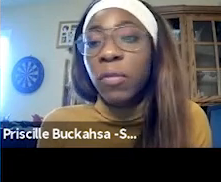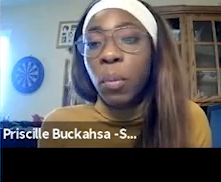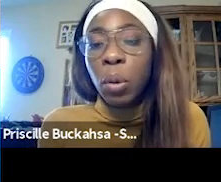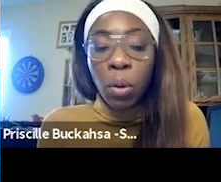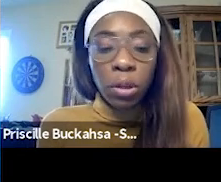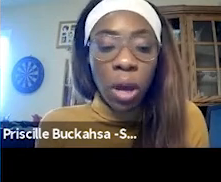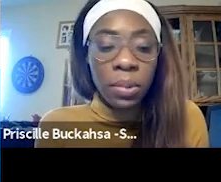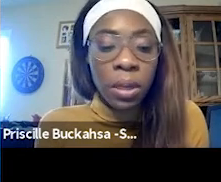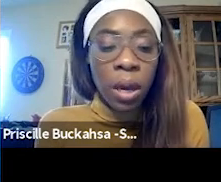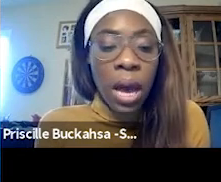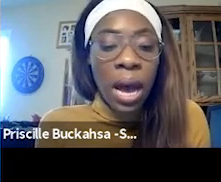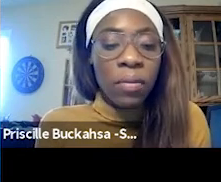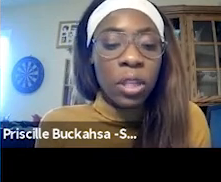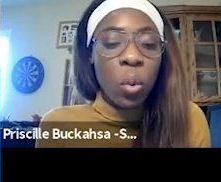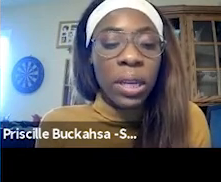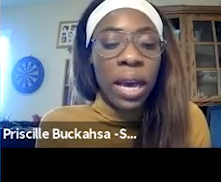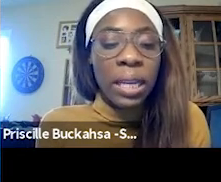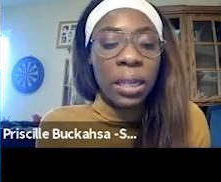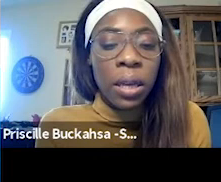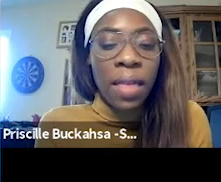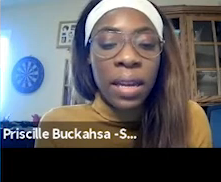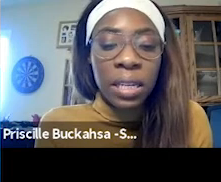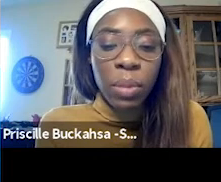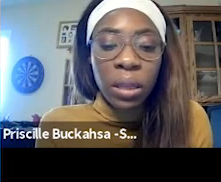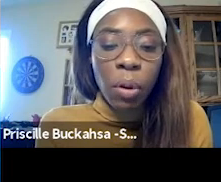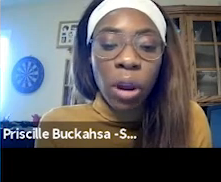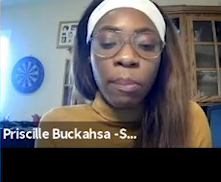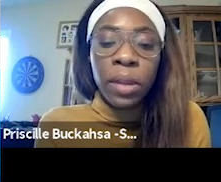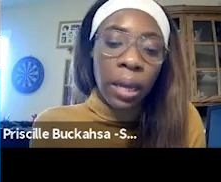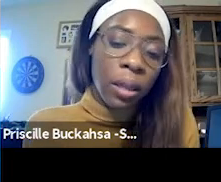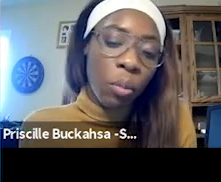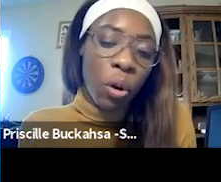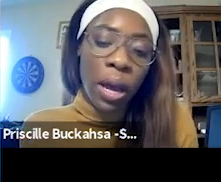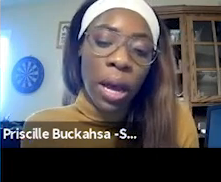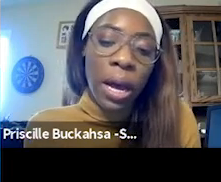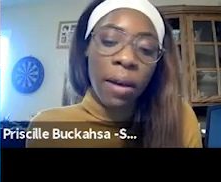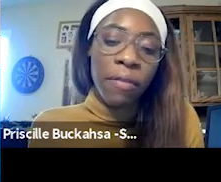from both workshops. Out of the 29 that did make the program, nine of them were